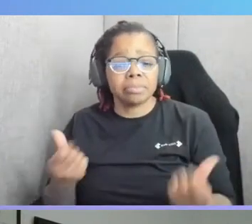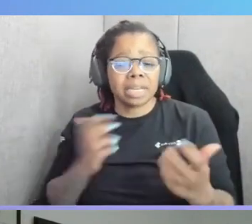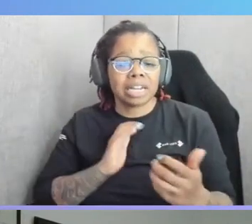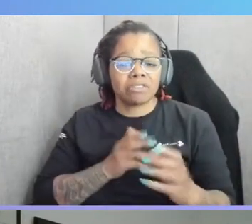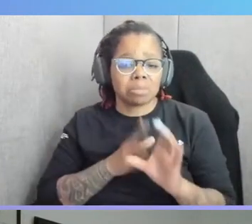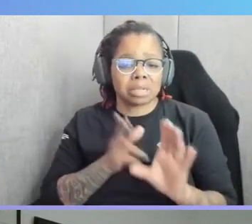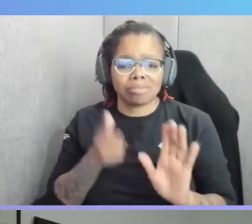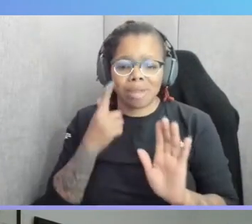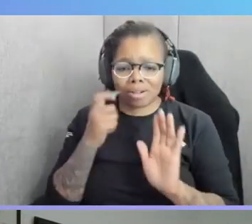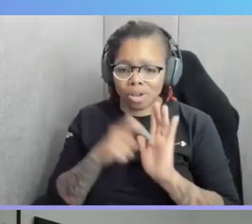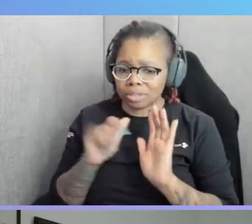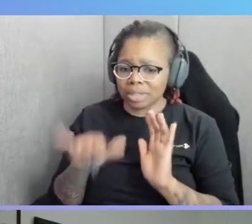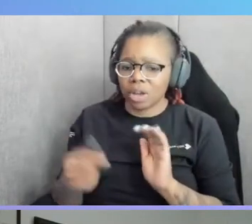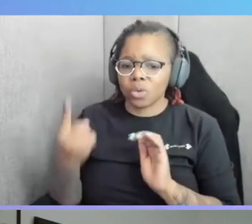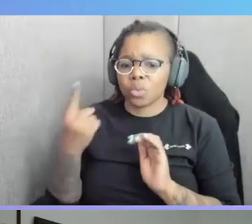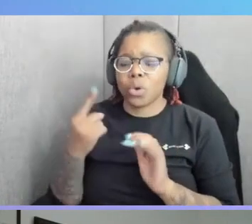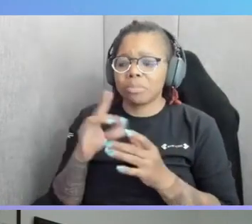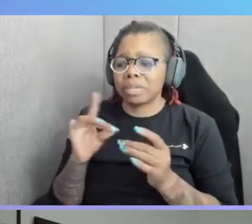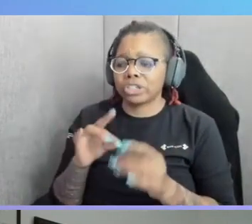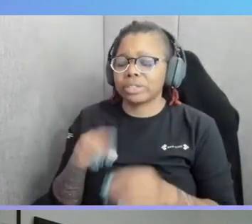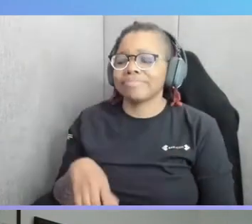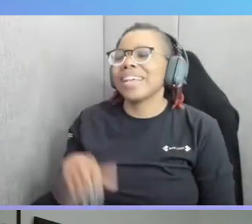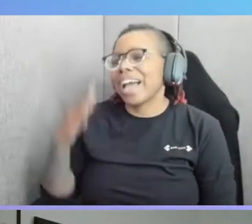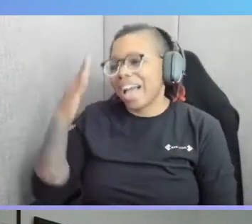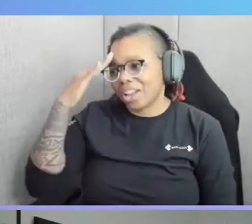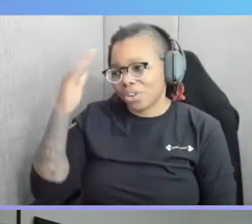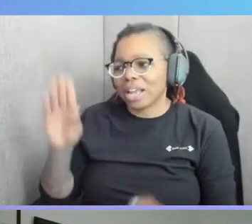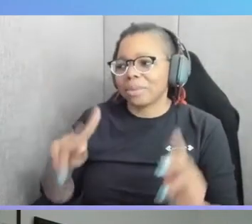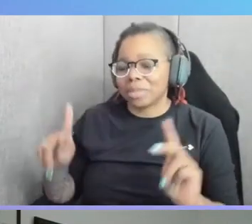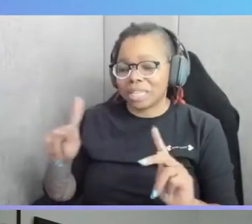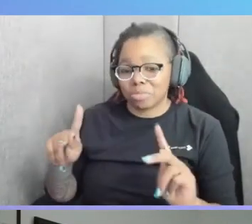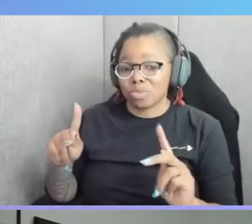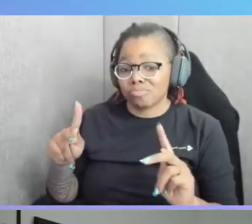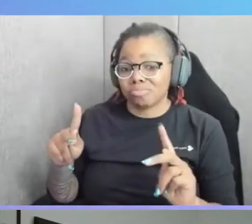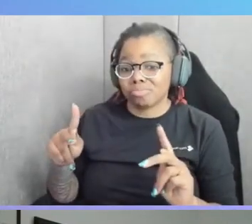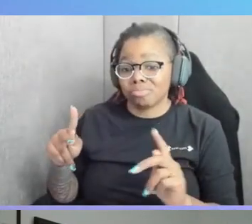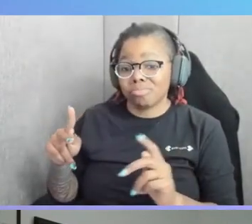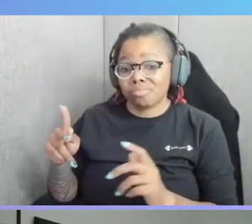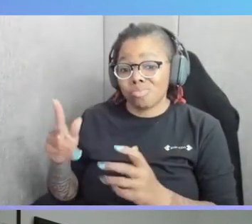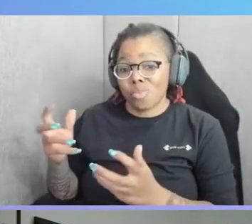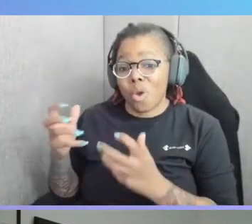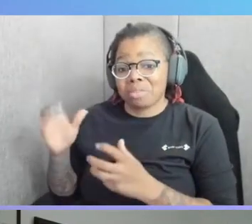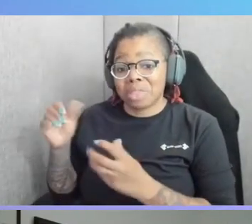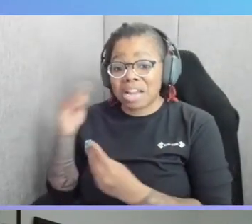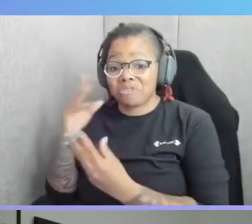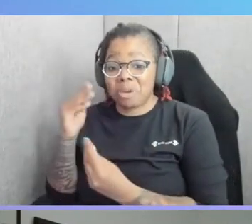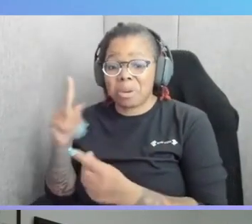So one said, quote, I know people who would want all of that information that I just discarded. And so just